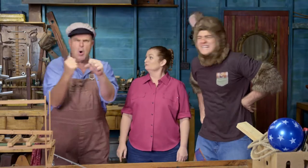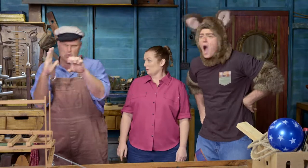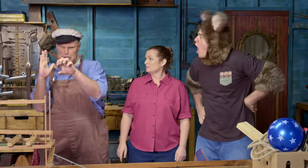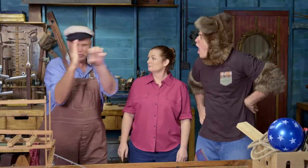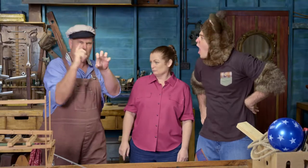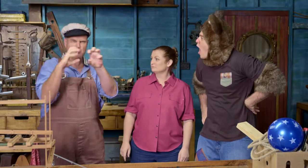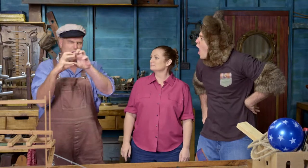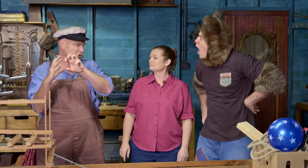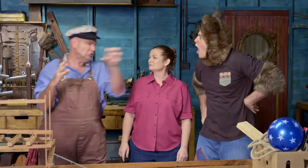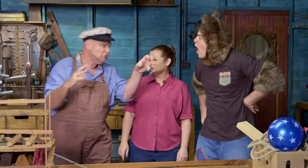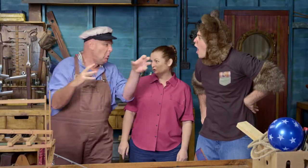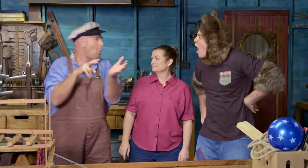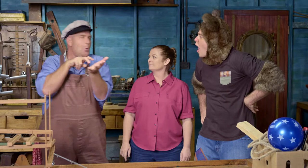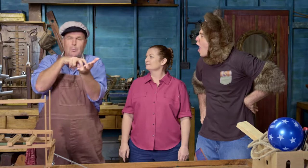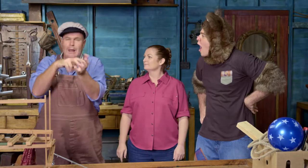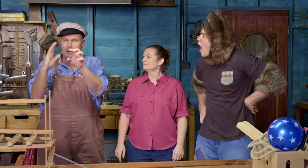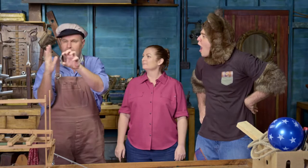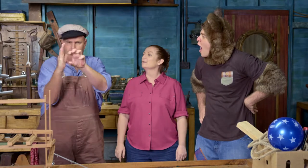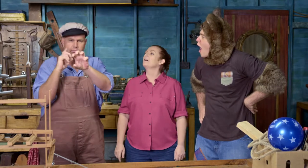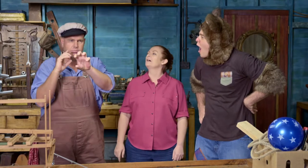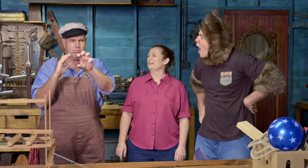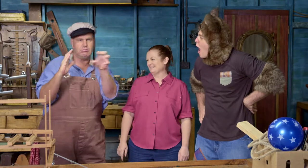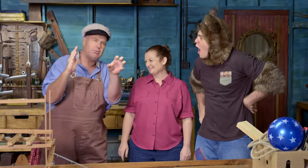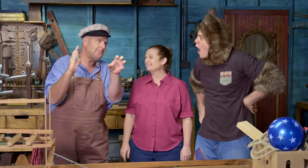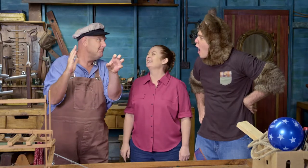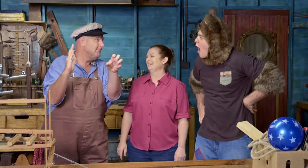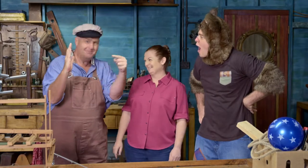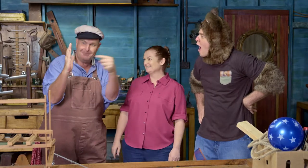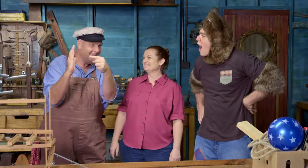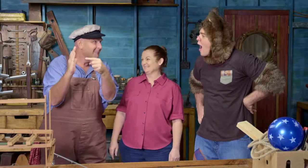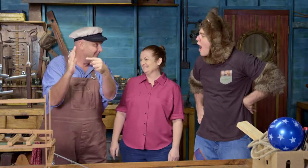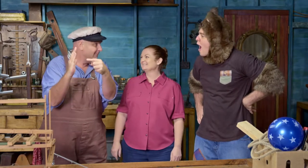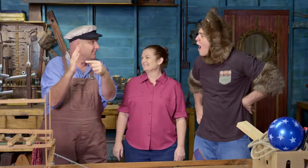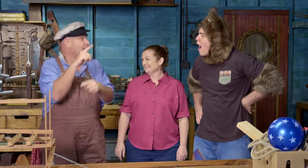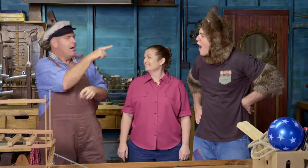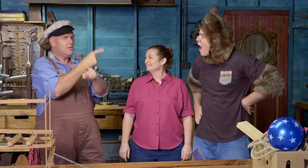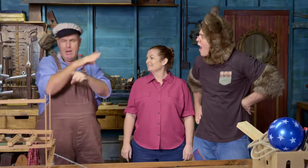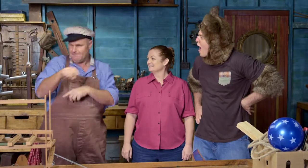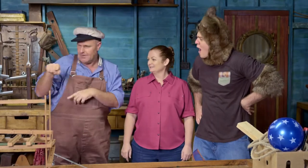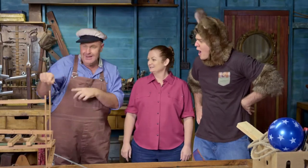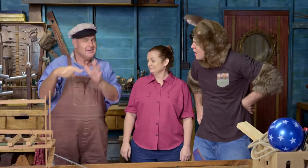If you kick it hard, it's going to move fast, and if you just gently tap, it's not going to go very far.